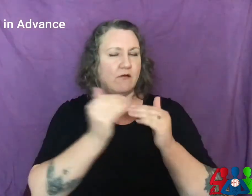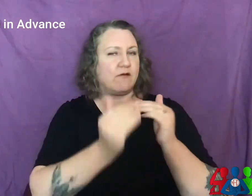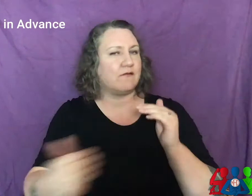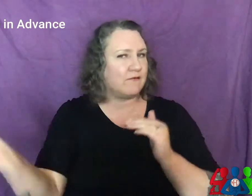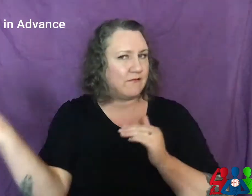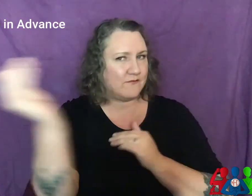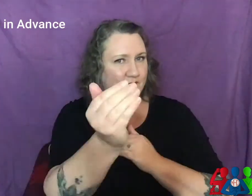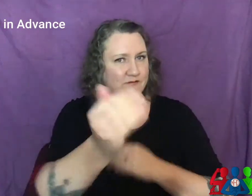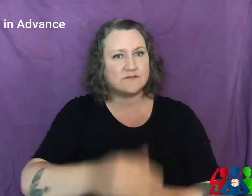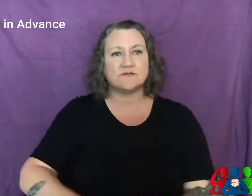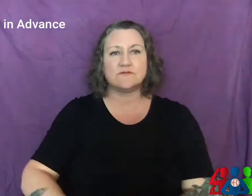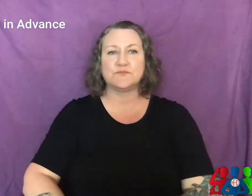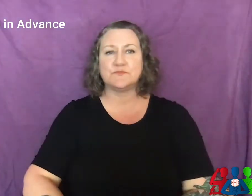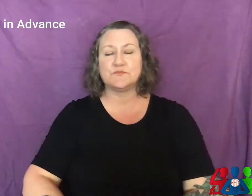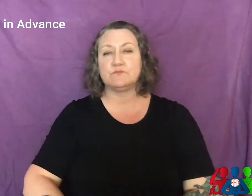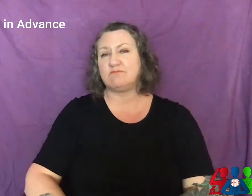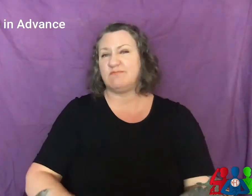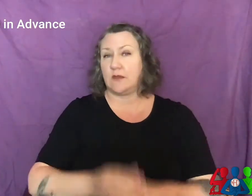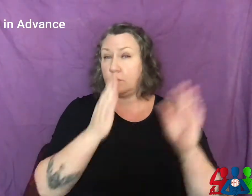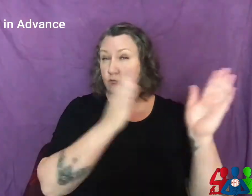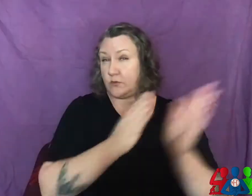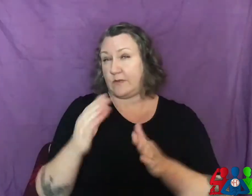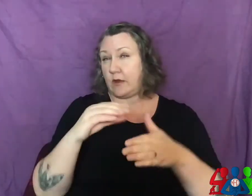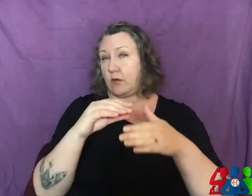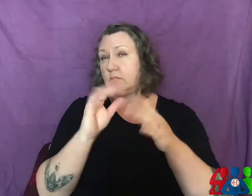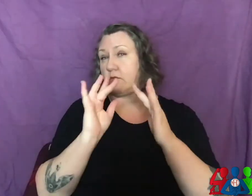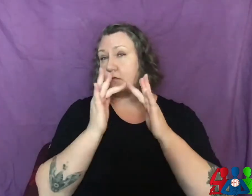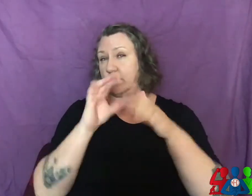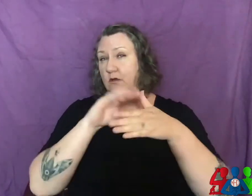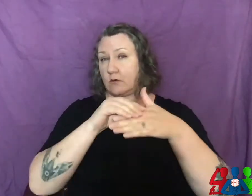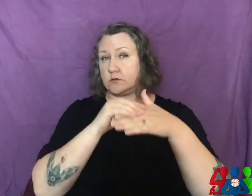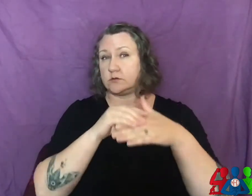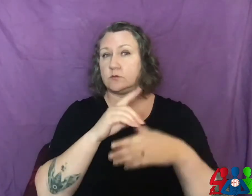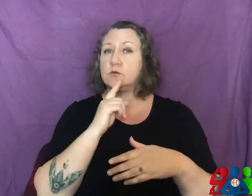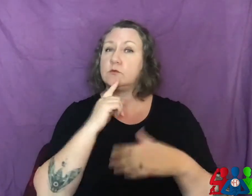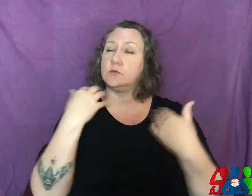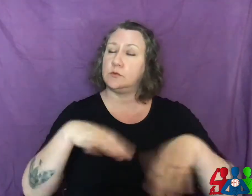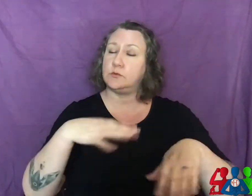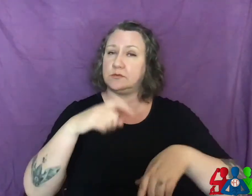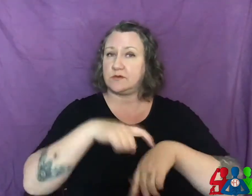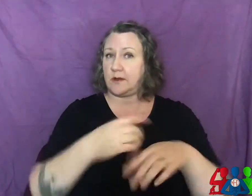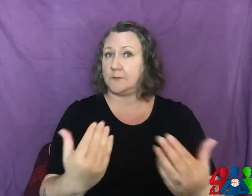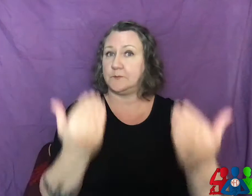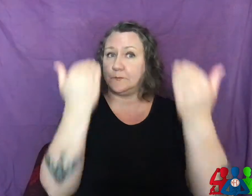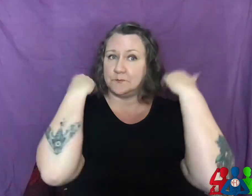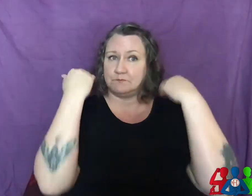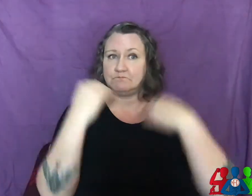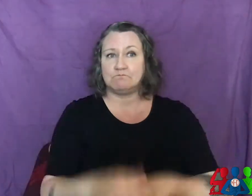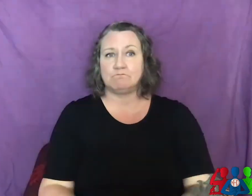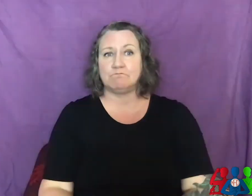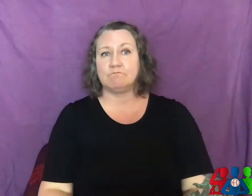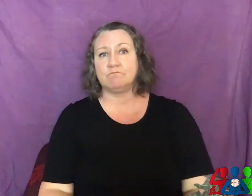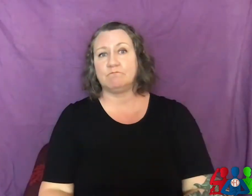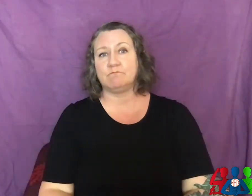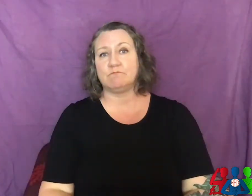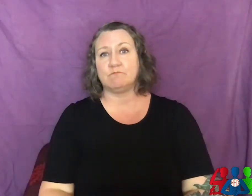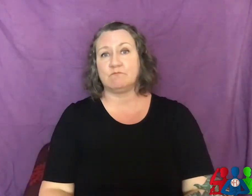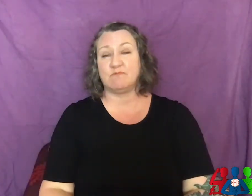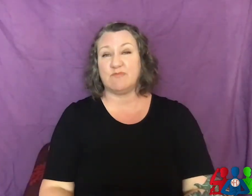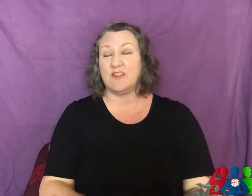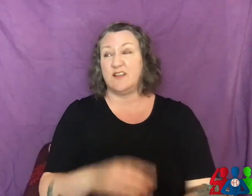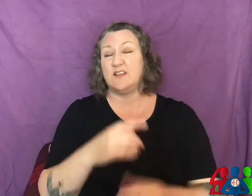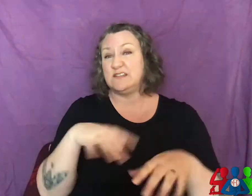students as well. Number one, prepare in advance. You should prepare your online content and